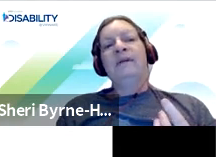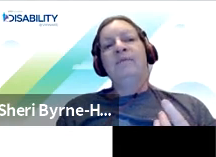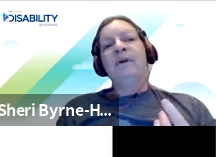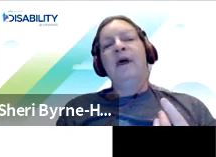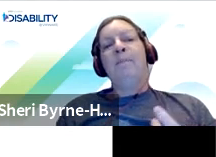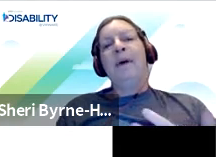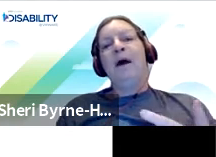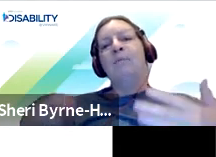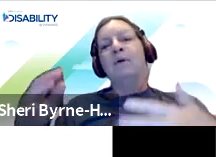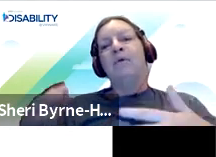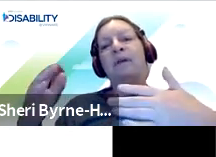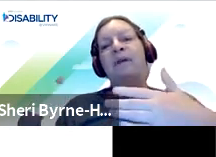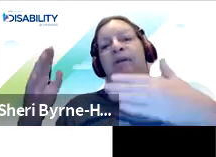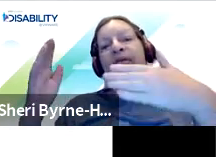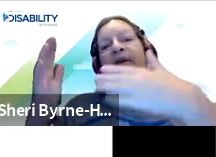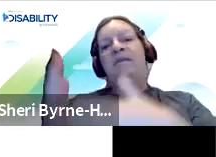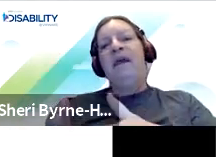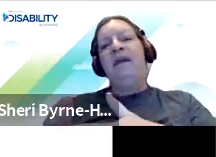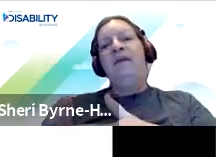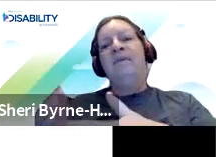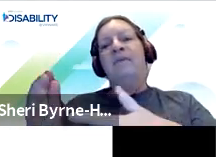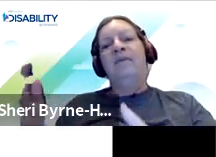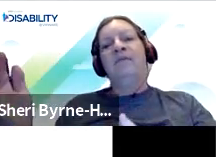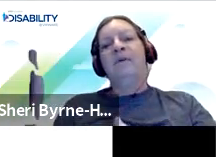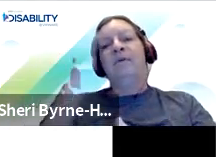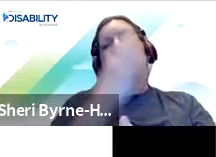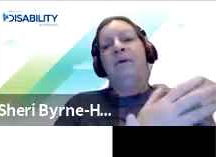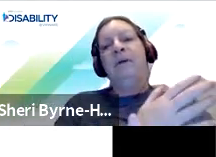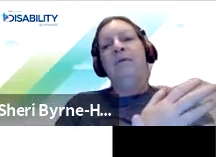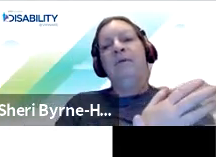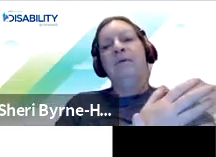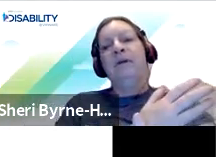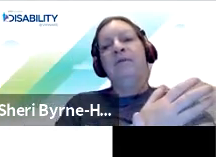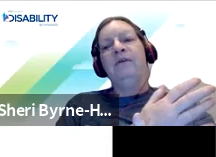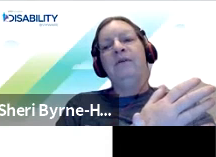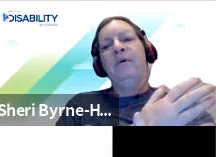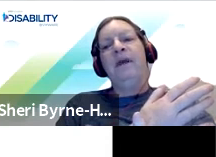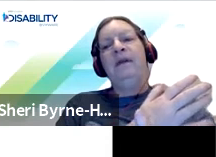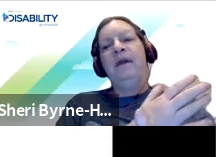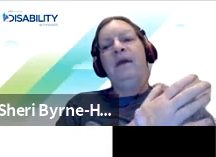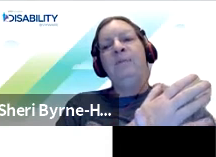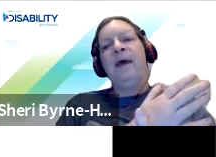person or digital. Either way, it has to be accessible. There's an offer stage and the